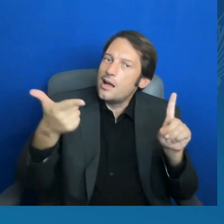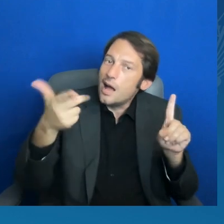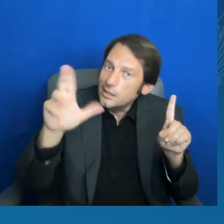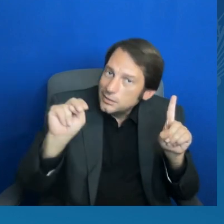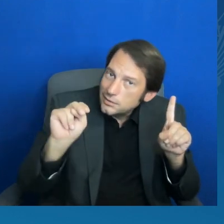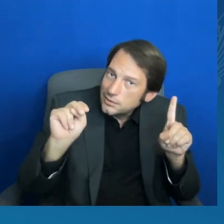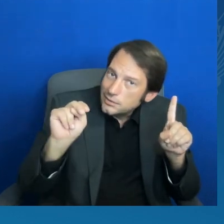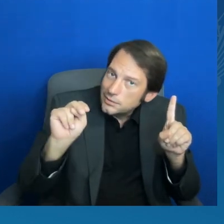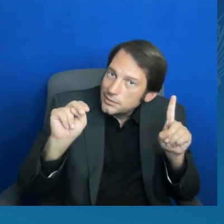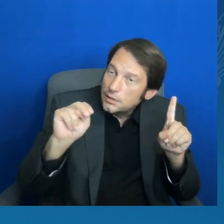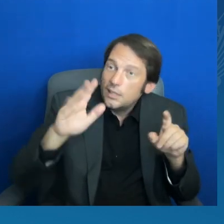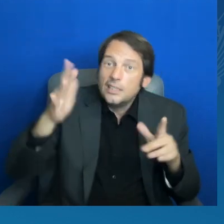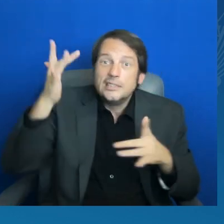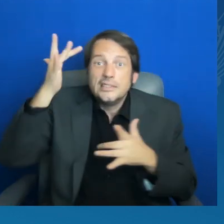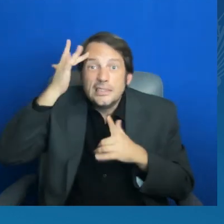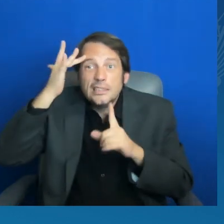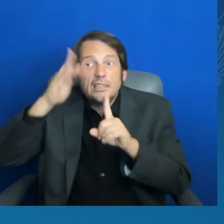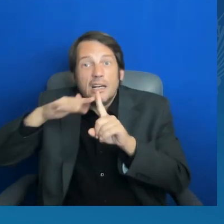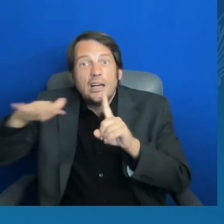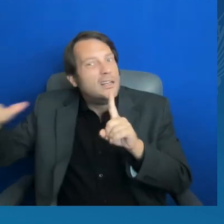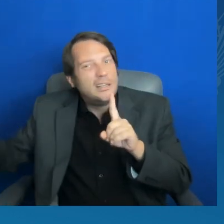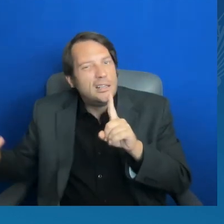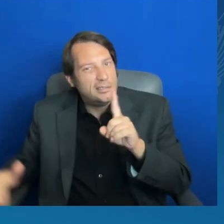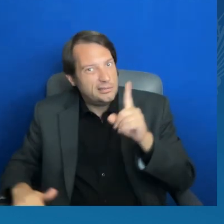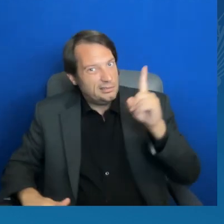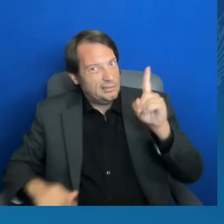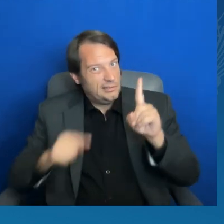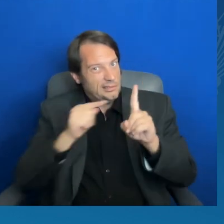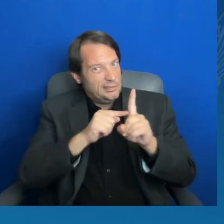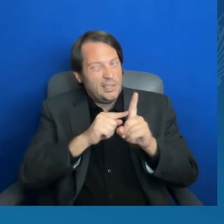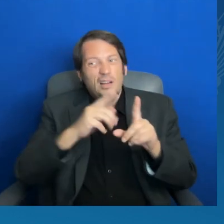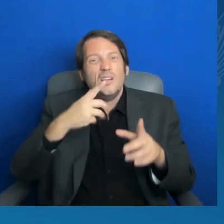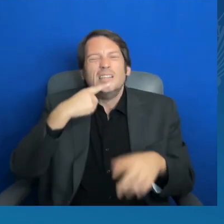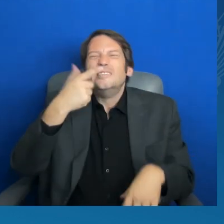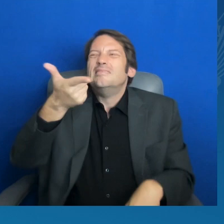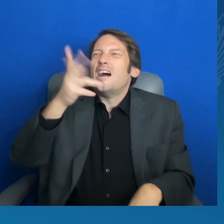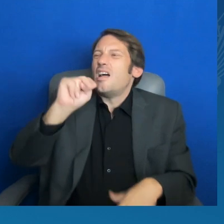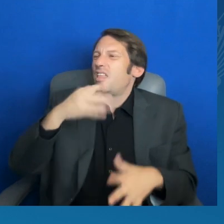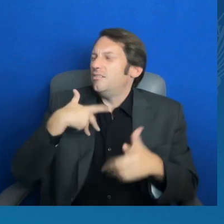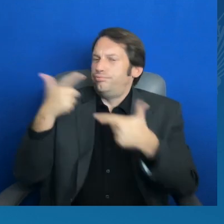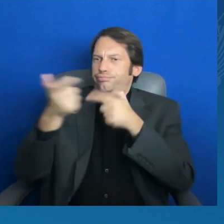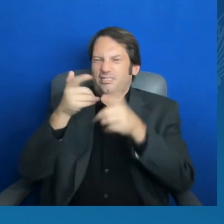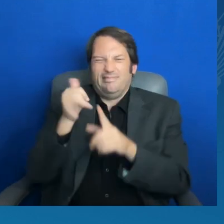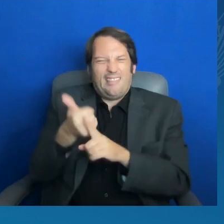Gun violence is the leading cause of death of our children. I don't need to tell anybody here.